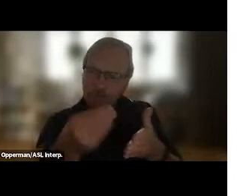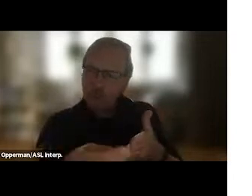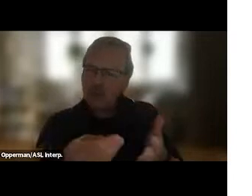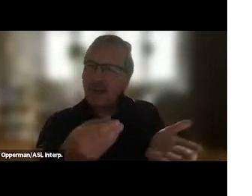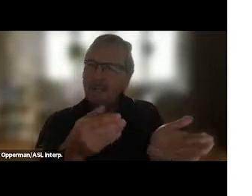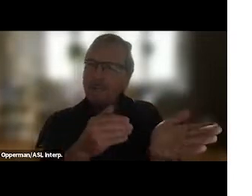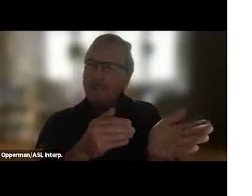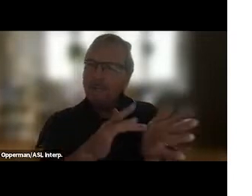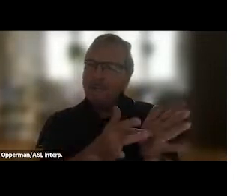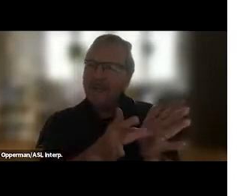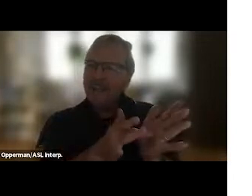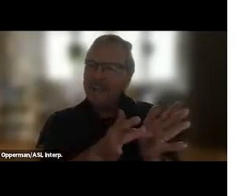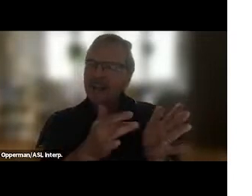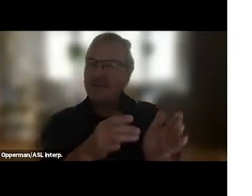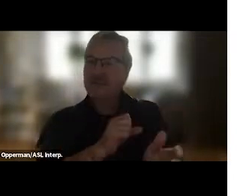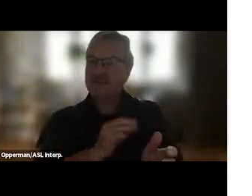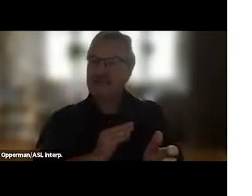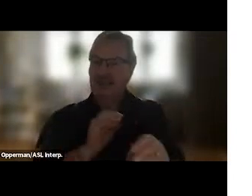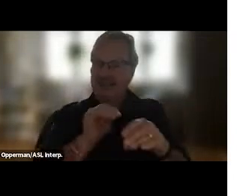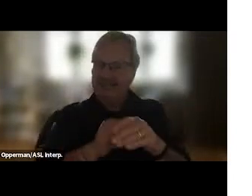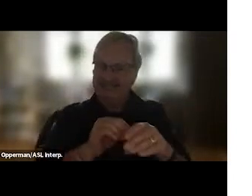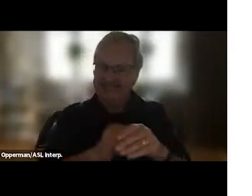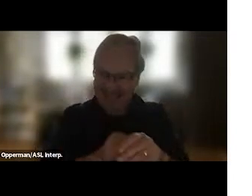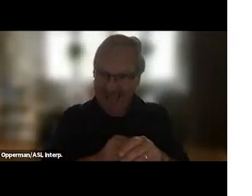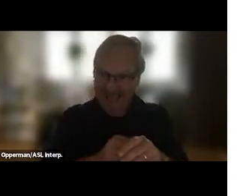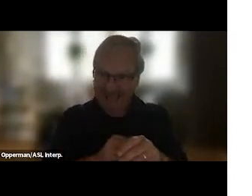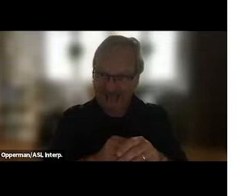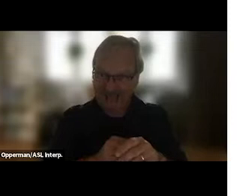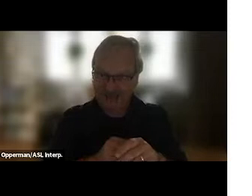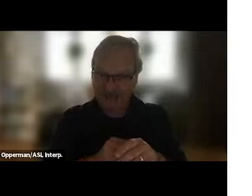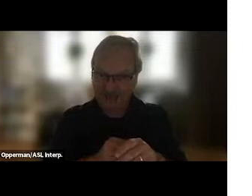of having staff inside who could either prescribe